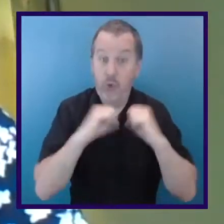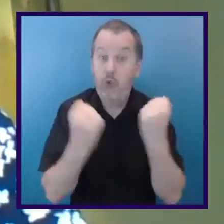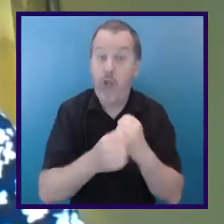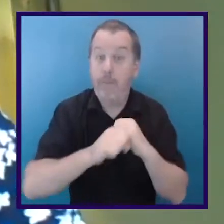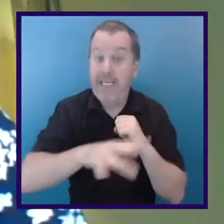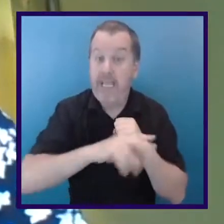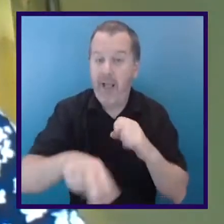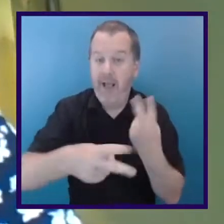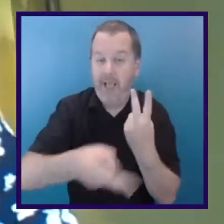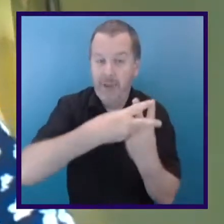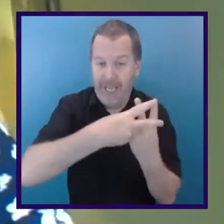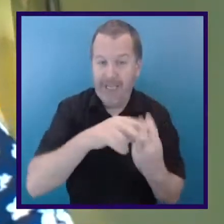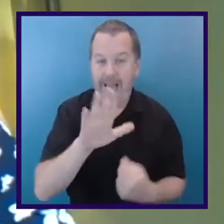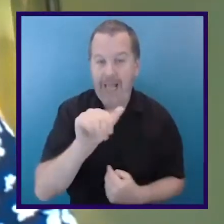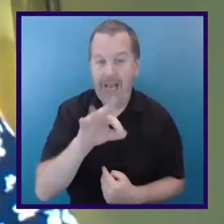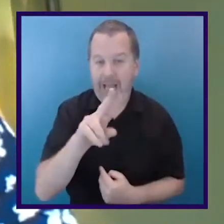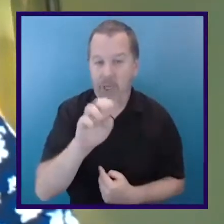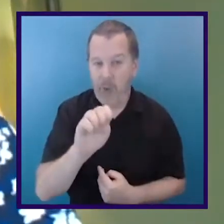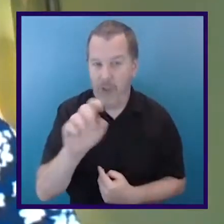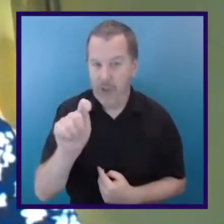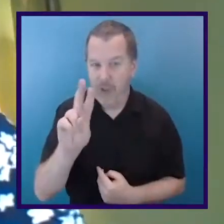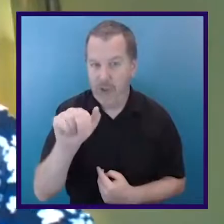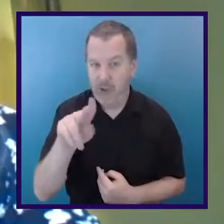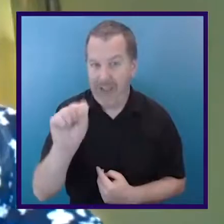Again, just use the hashtag #LanguageTrendsNI.